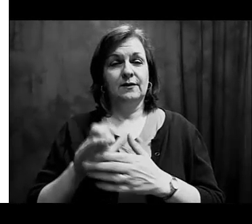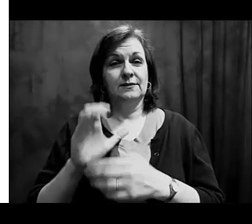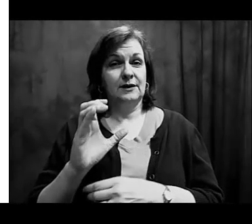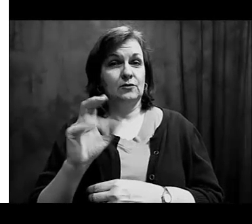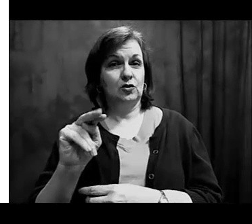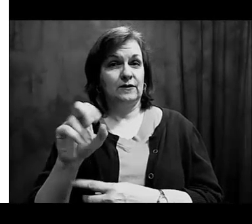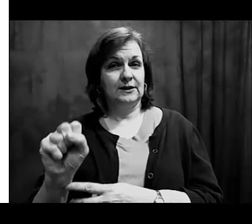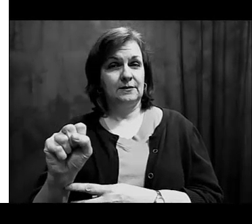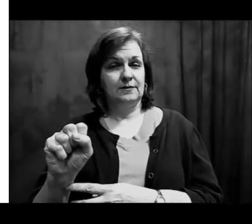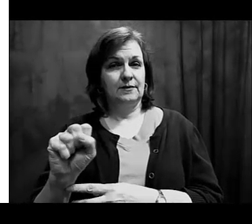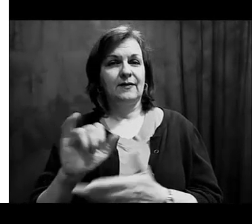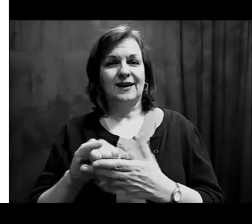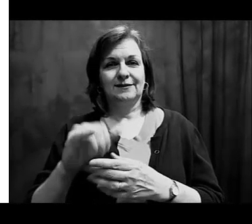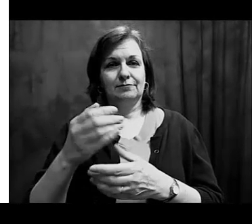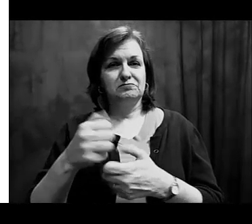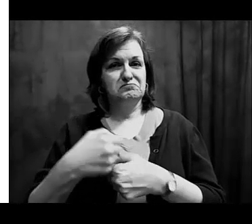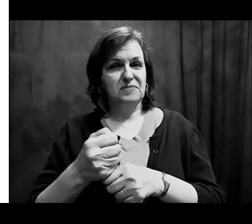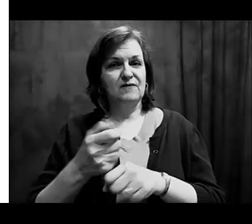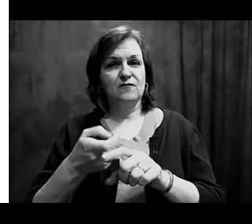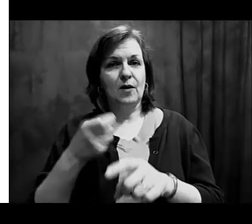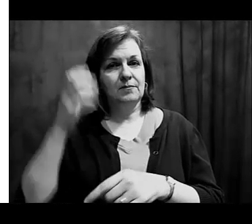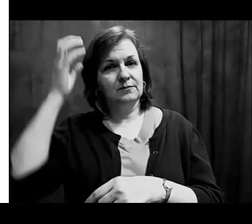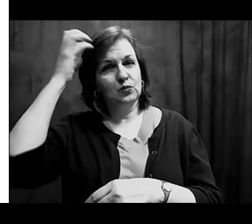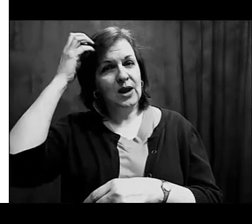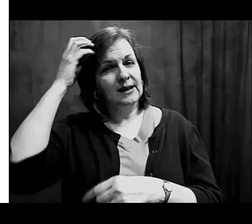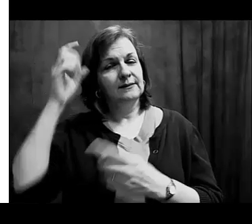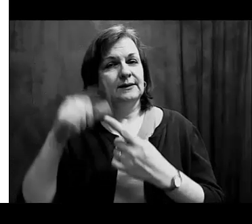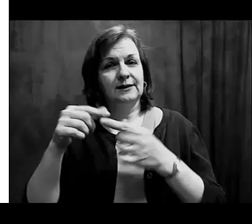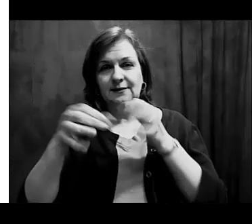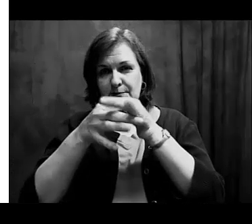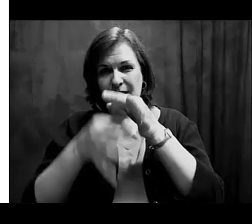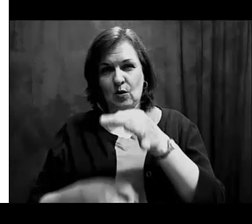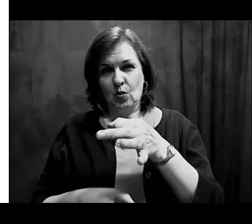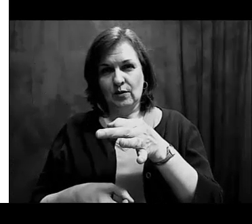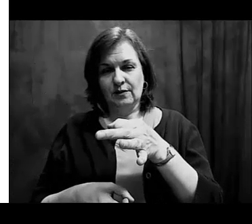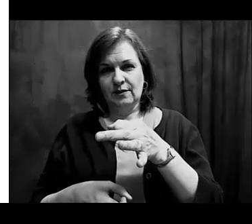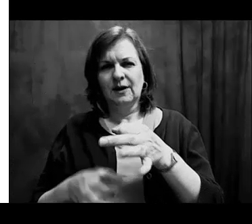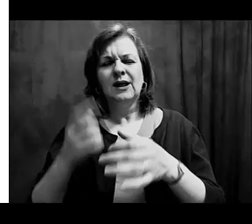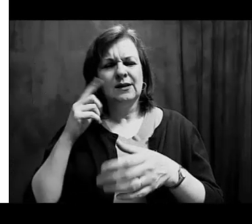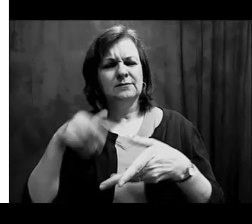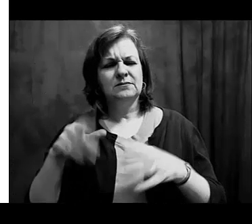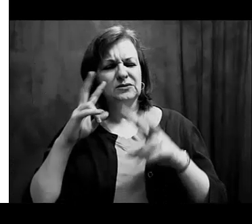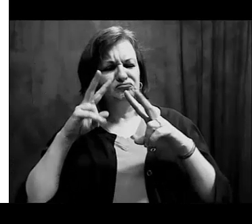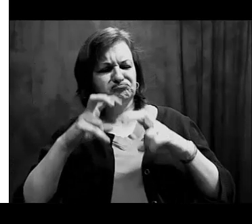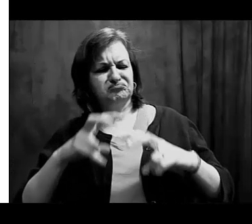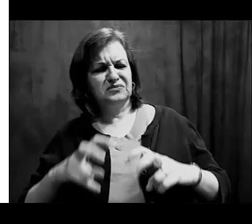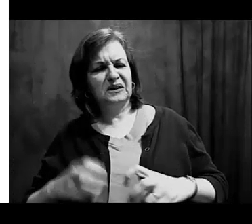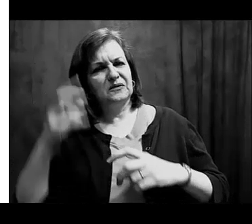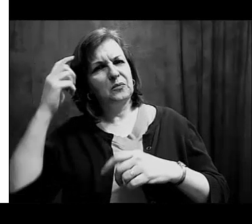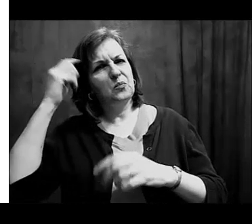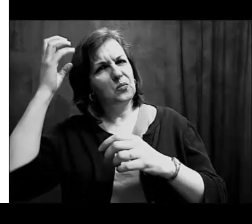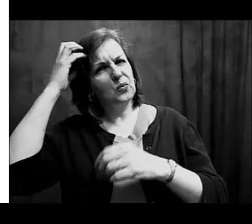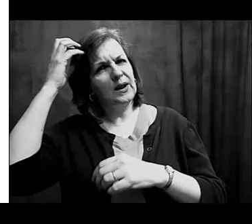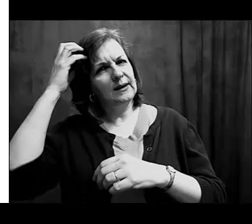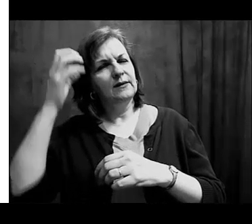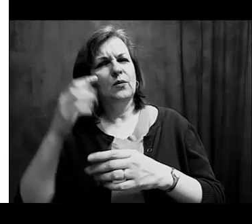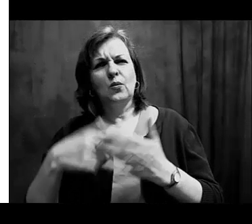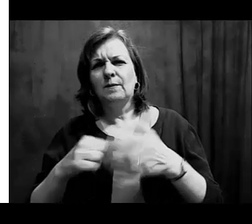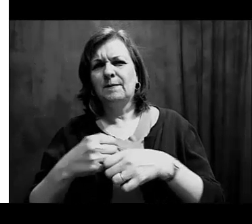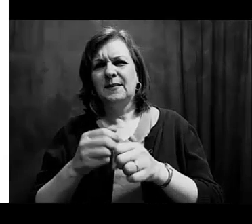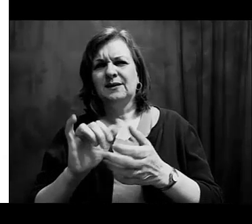we know that's what it contains but as far as the brain let's look at a few features that make you the vertebrate brain pretty special